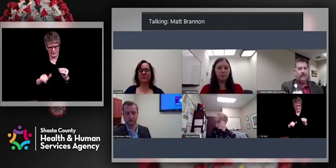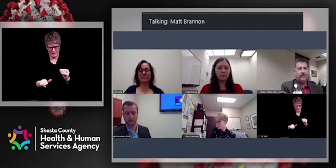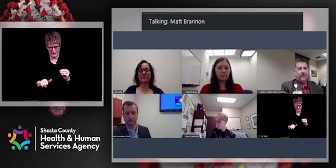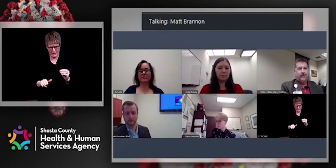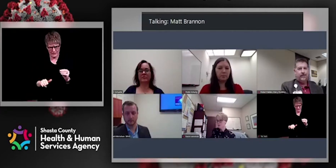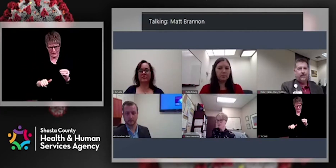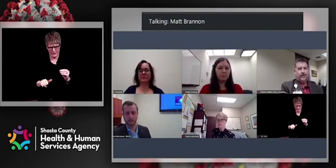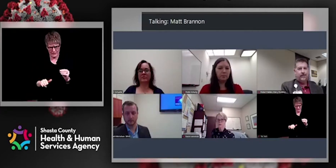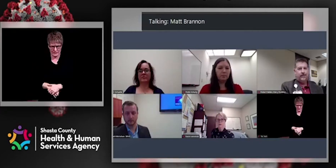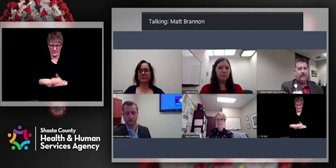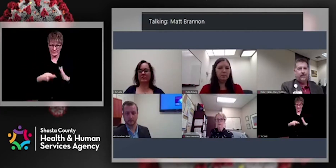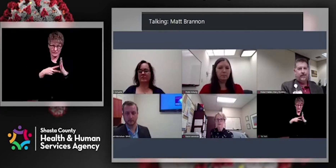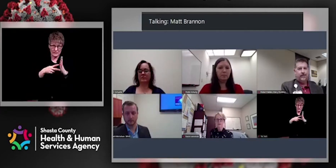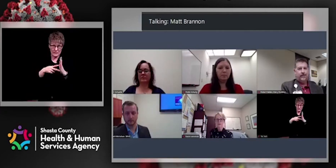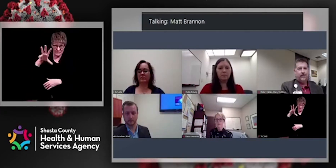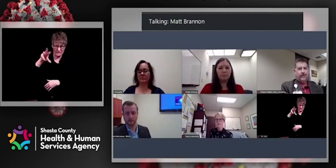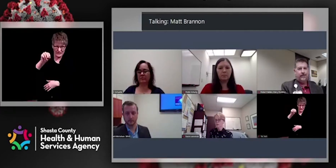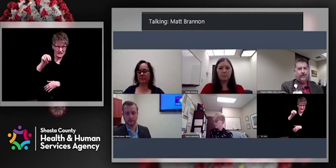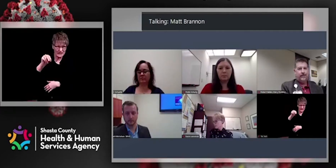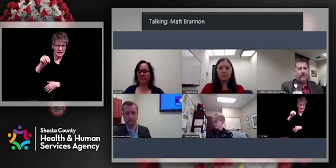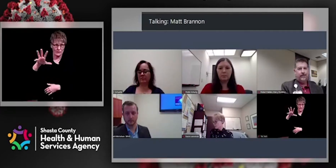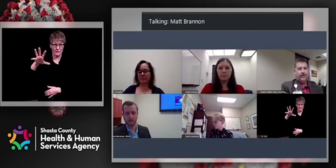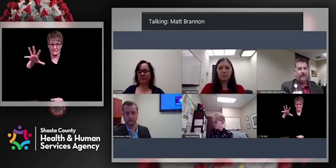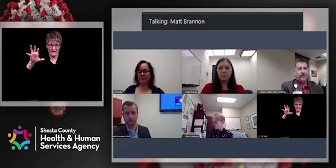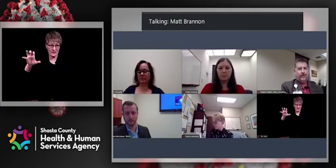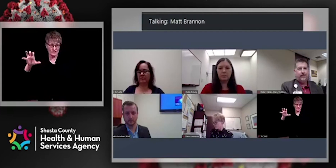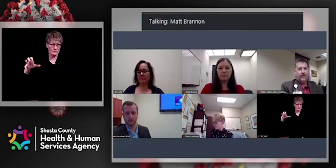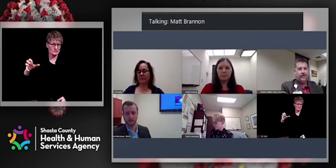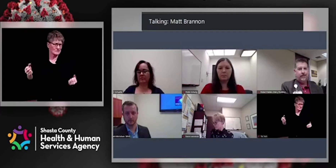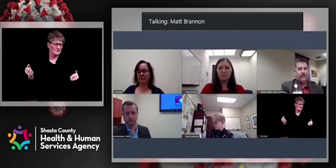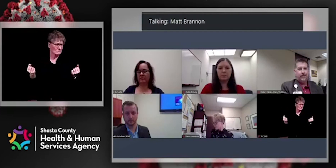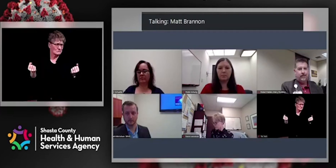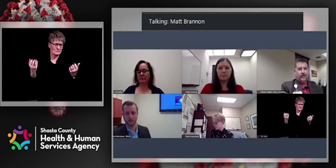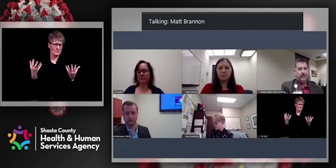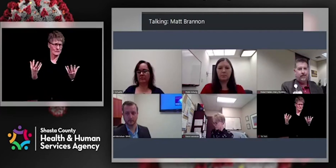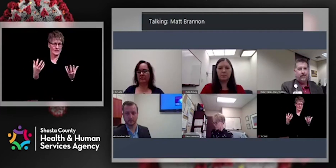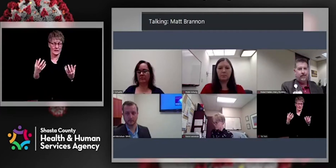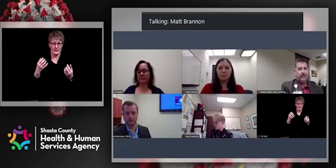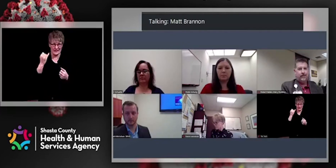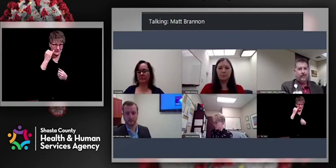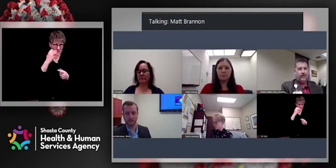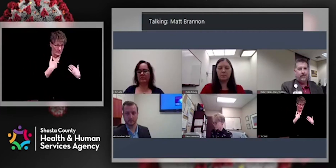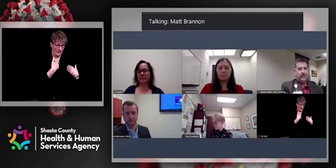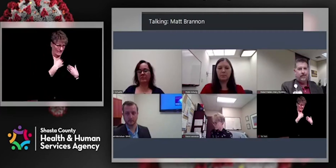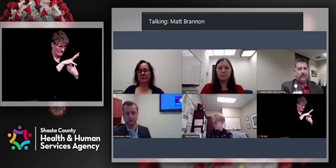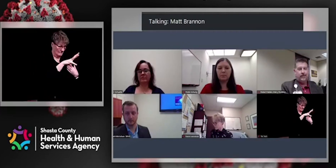region or 500. And how much could it be expanded to if the hospitals do expand their capacity?